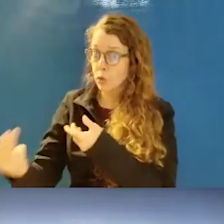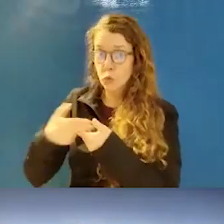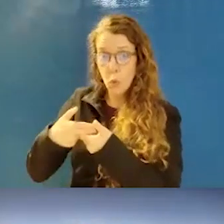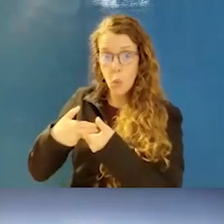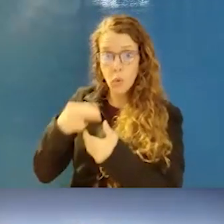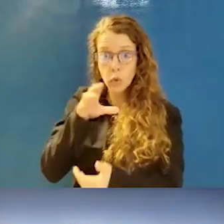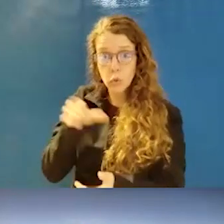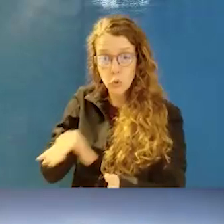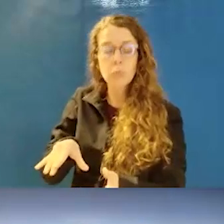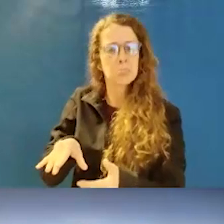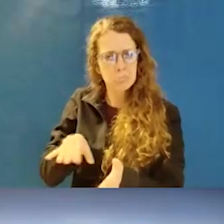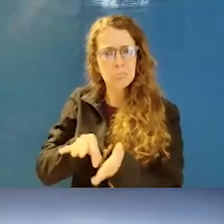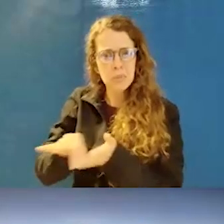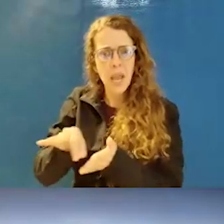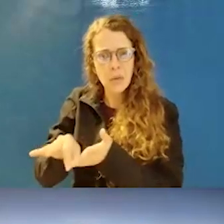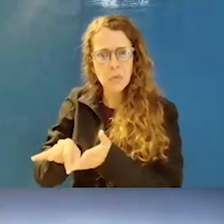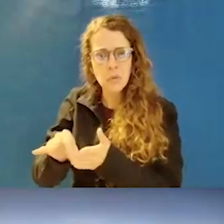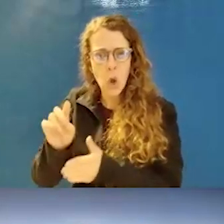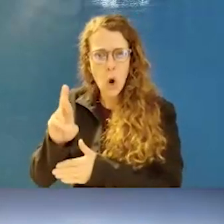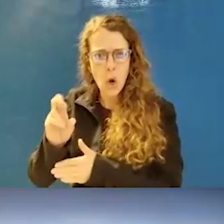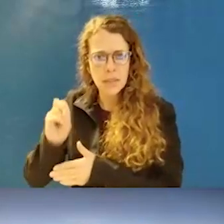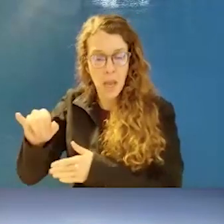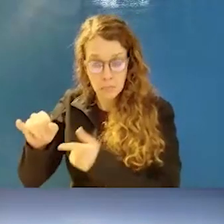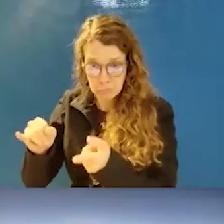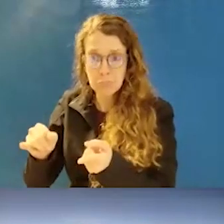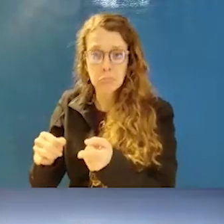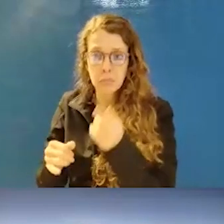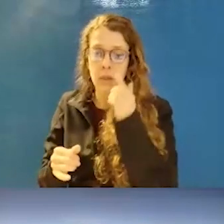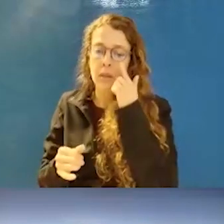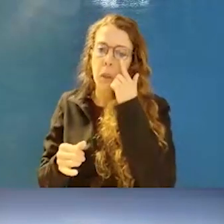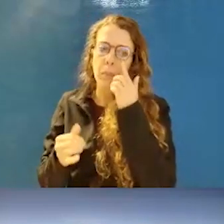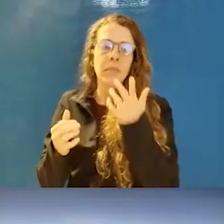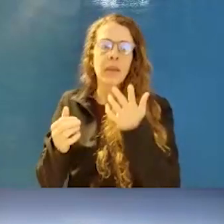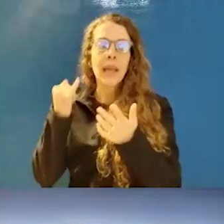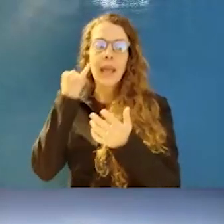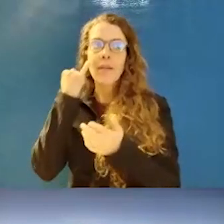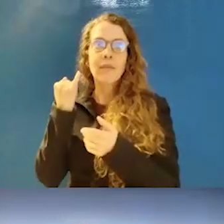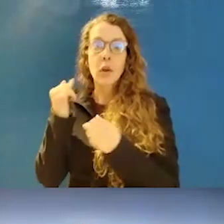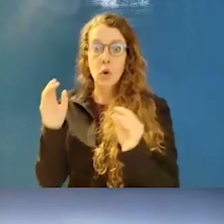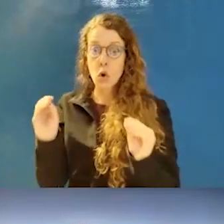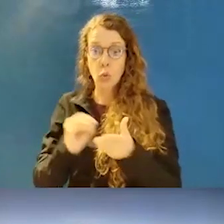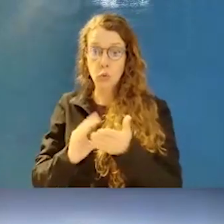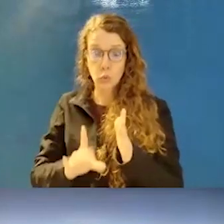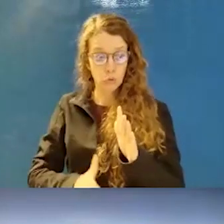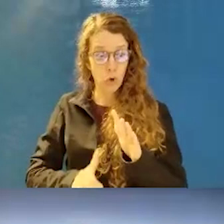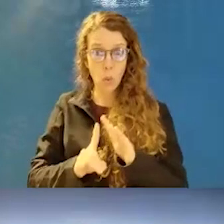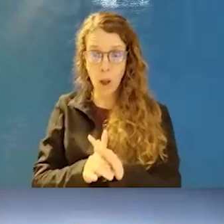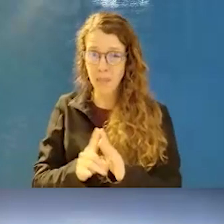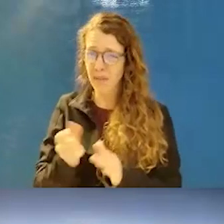that counts as an instance of RSI. So, even if they don't, even if no students show up or very few students show up.